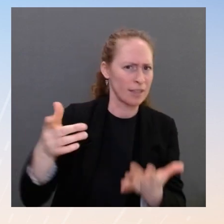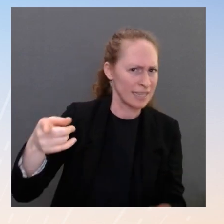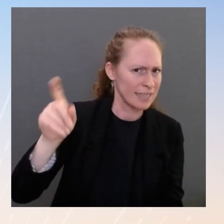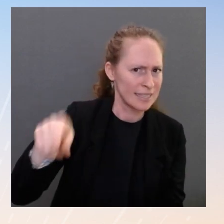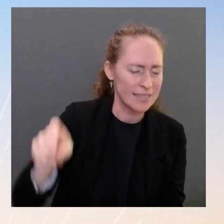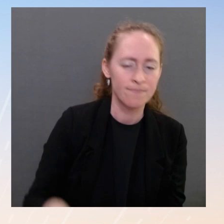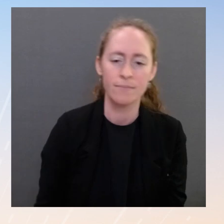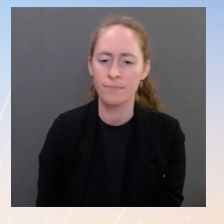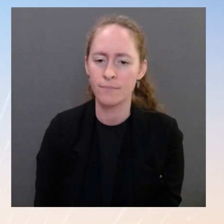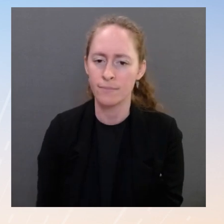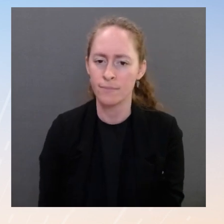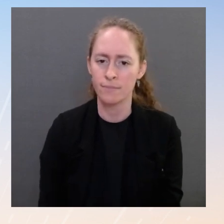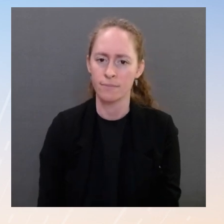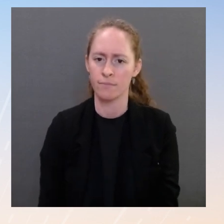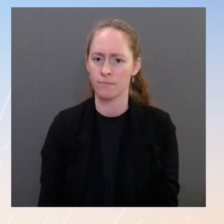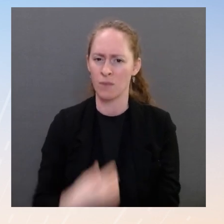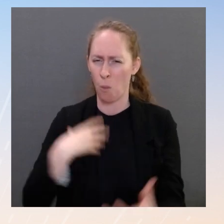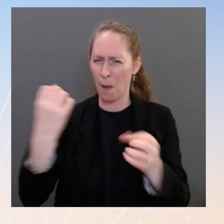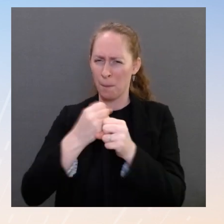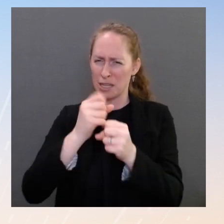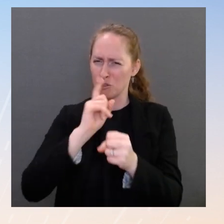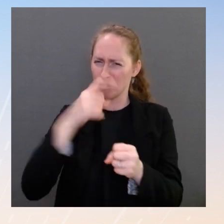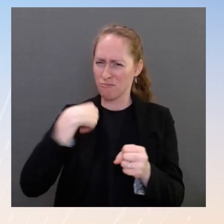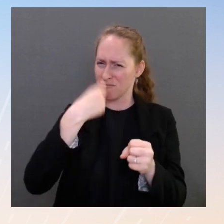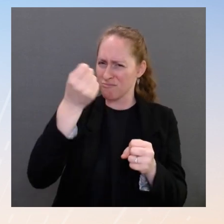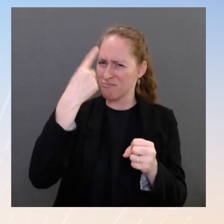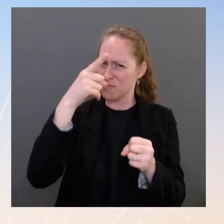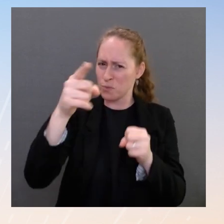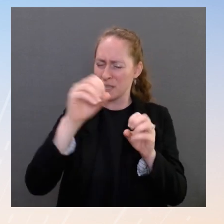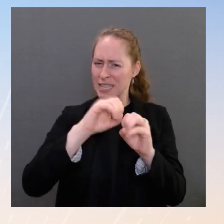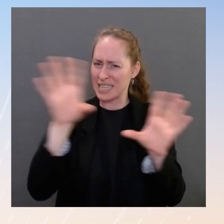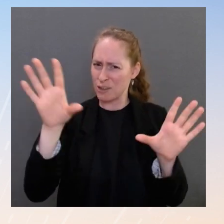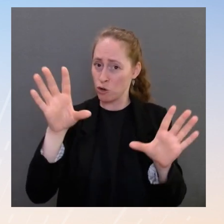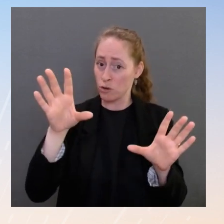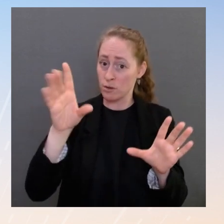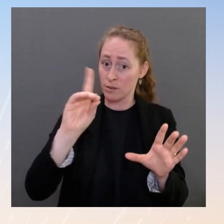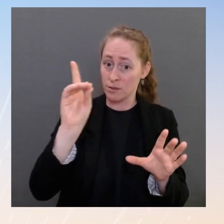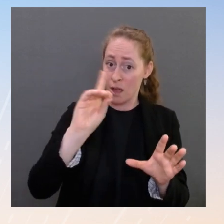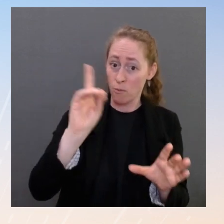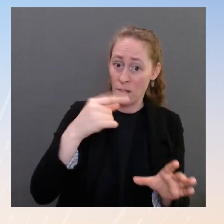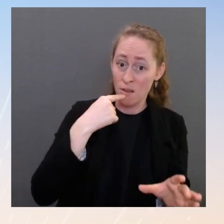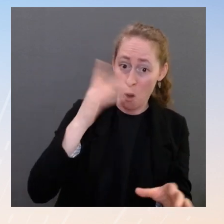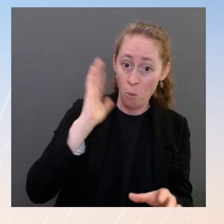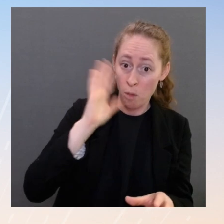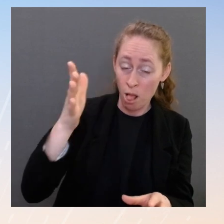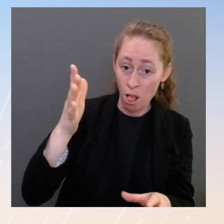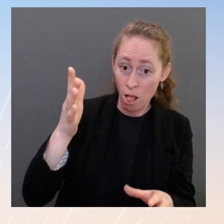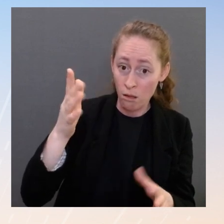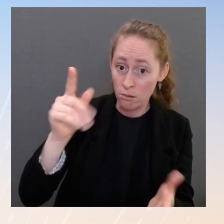Does the plan -- will the plan be in place before Title 42 is lifted? Ms. Psaki: That is exactly what the preparedness